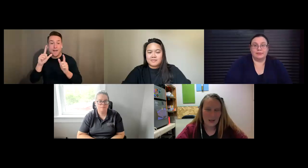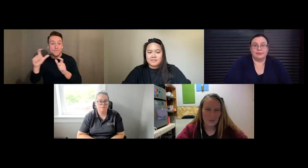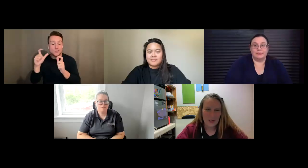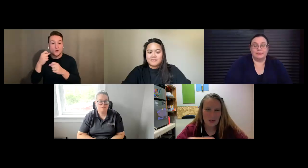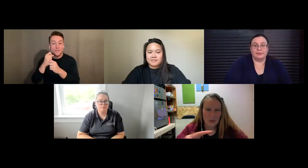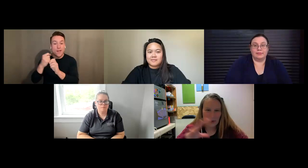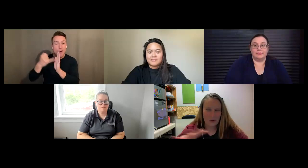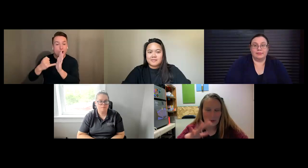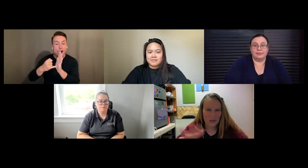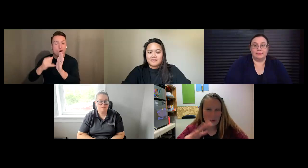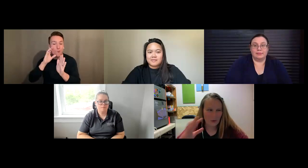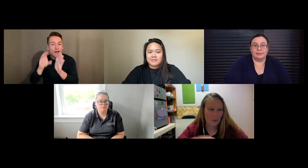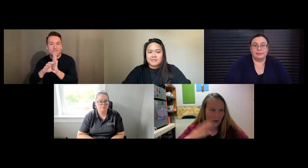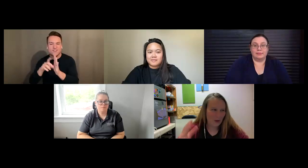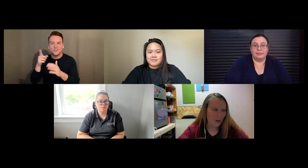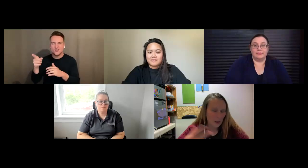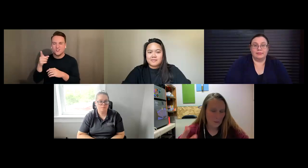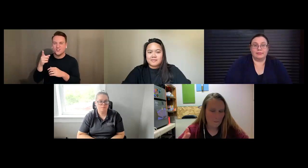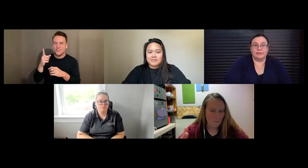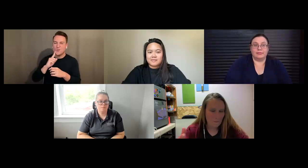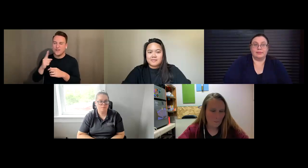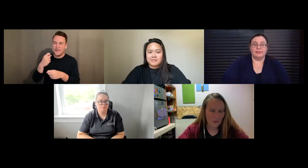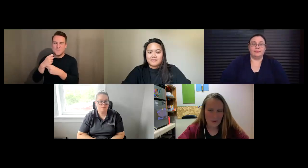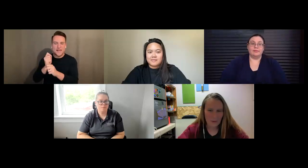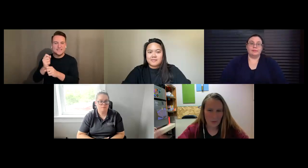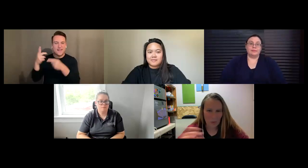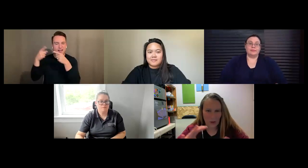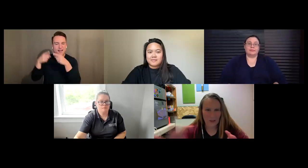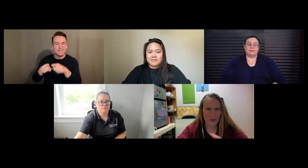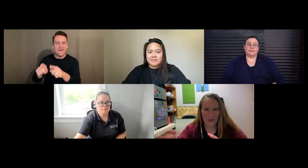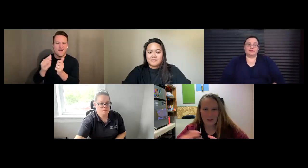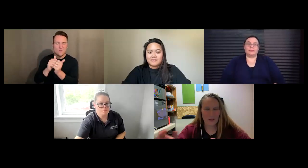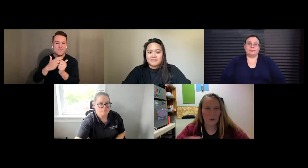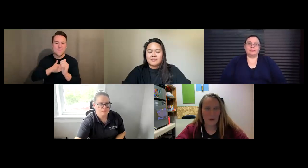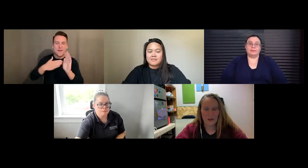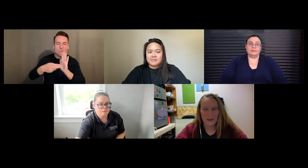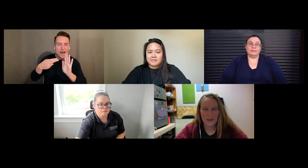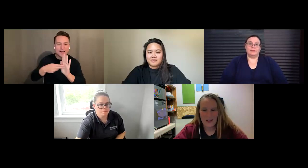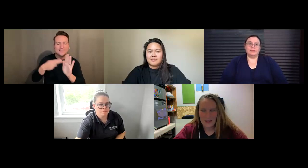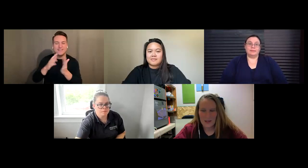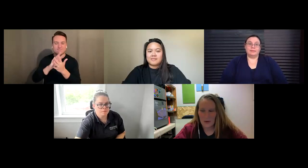And she keeps it pretty cohesive with my branding and what not.